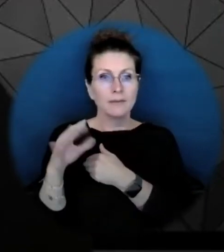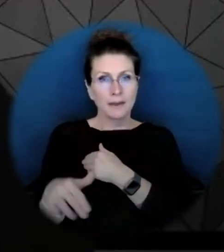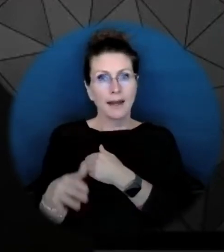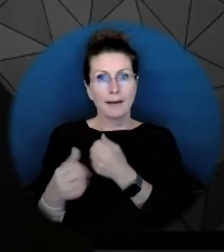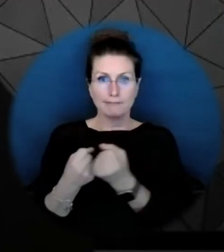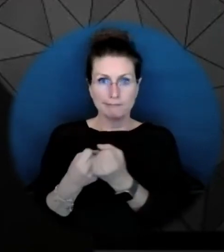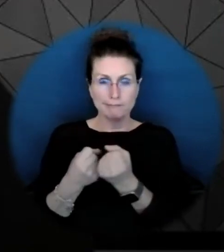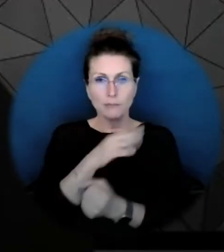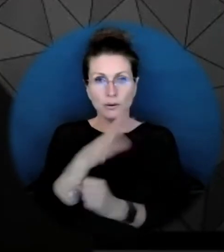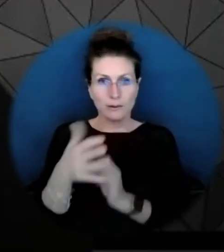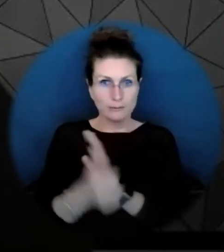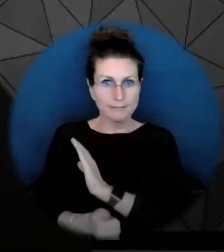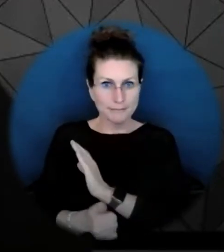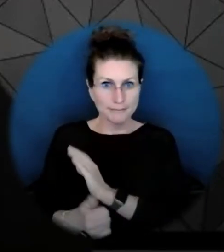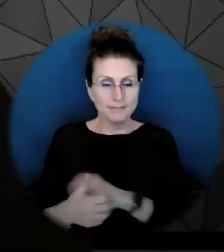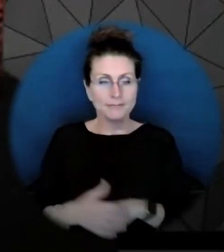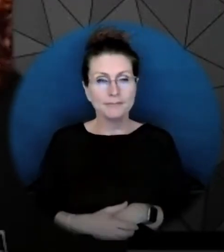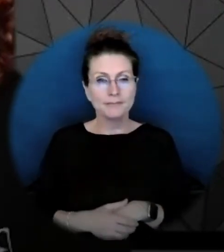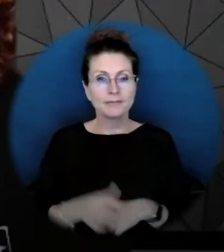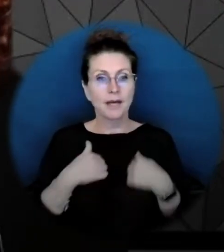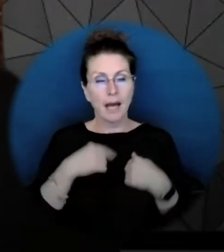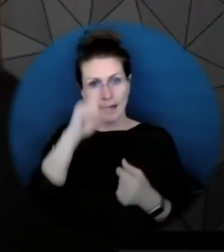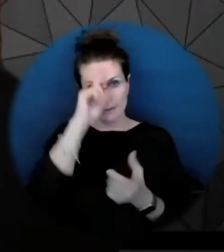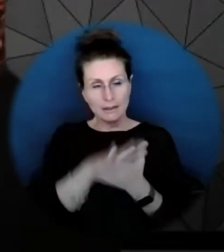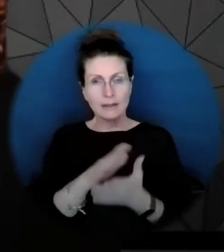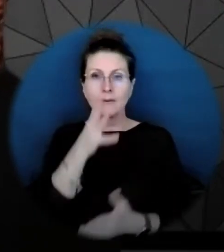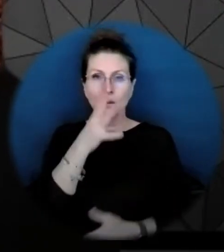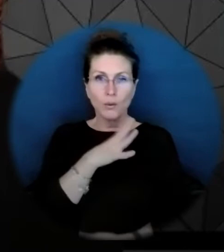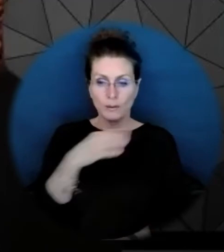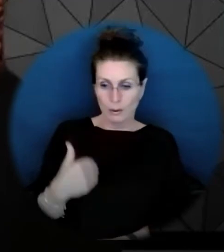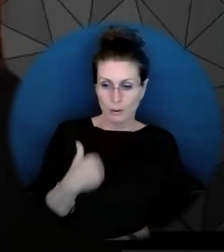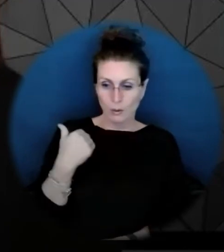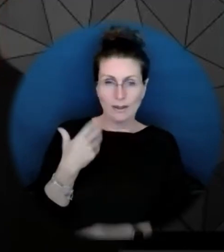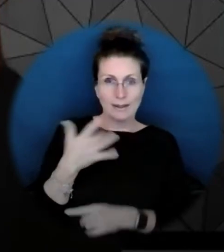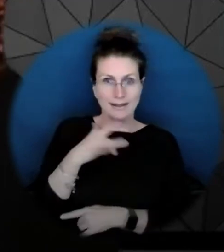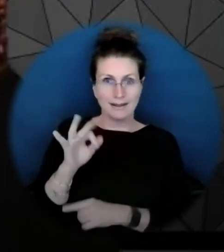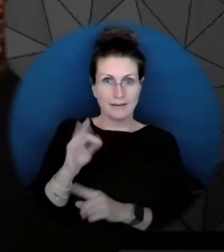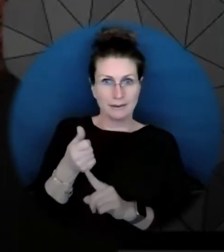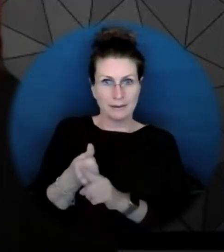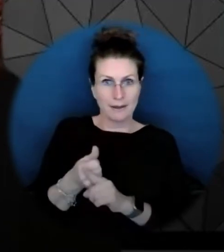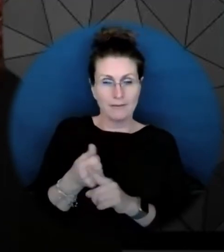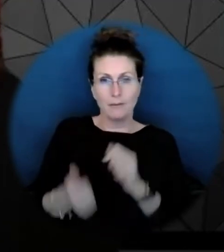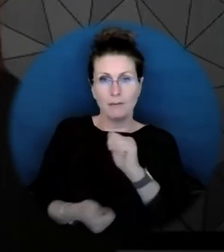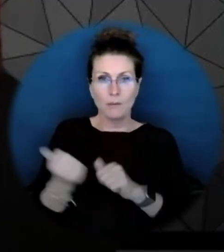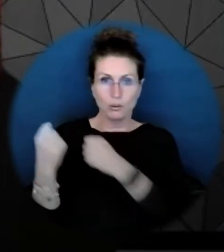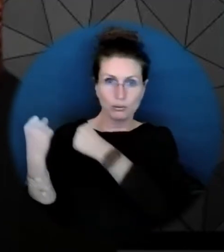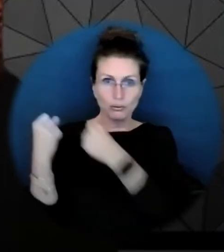that compliment their skillsets. I believe that a woman's unique sense of self is the strongest weapon that she has